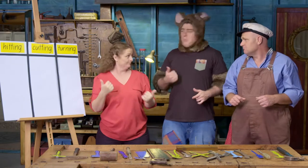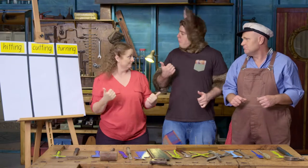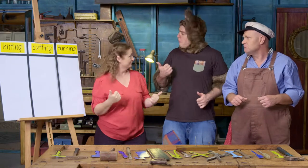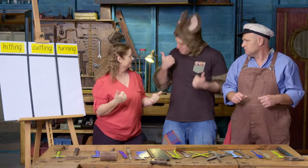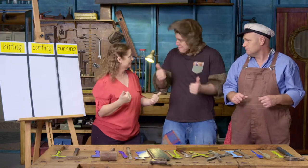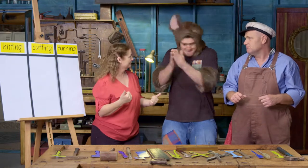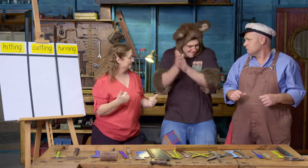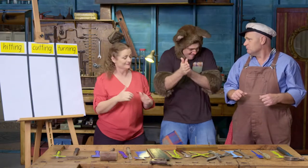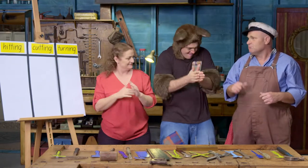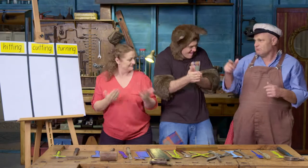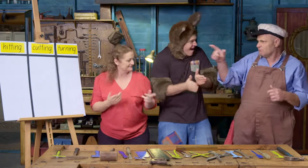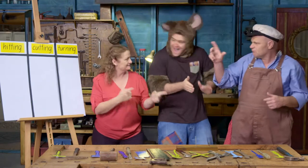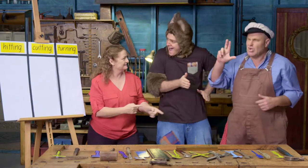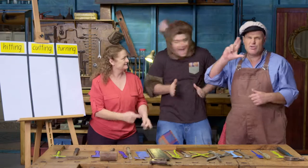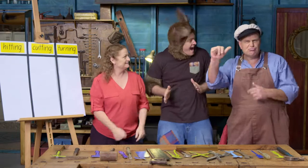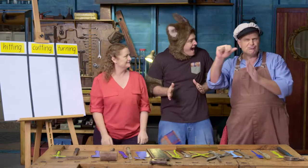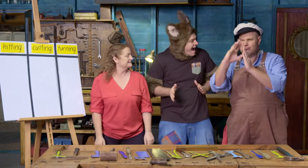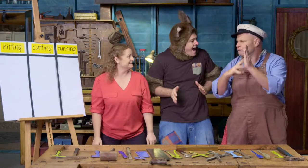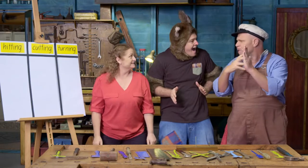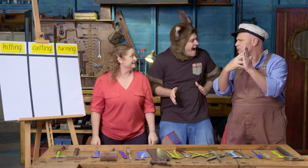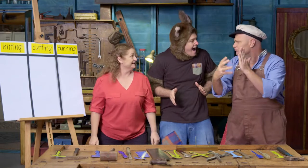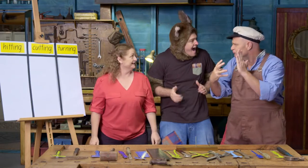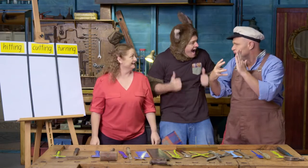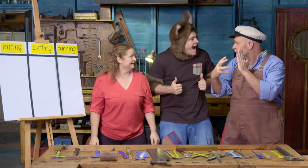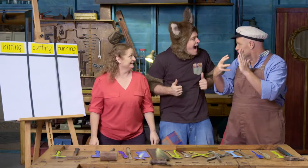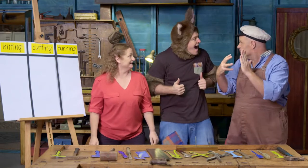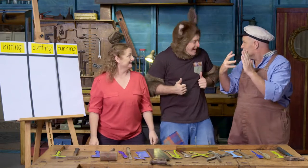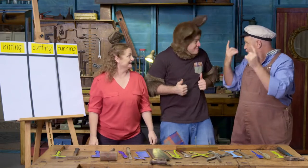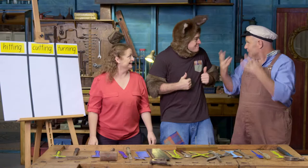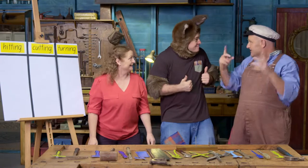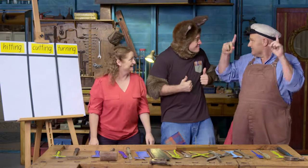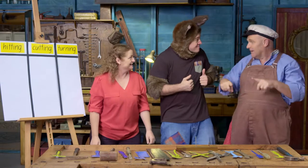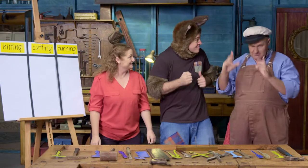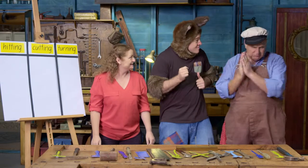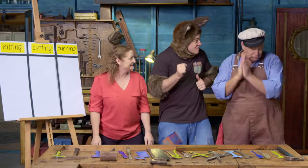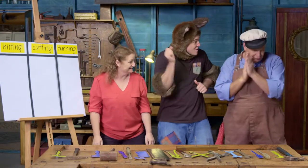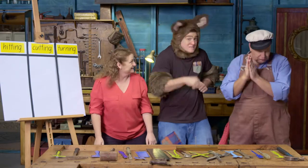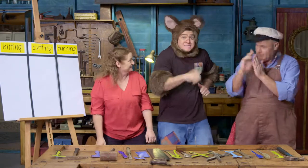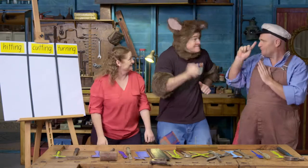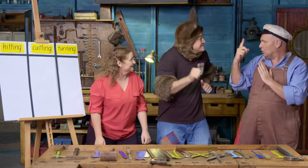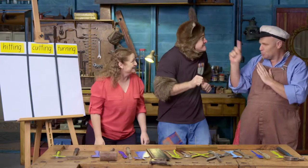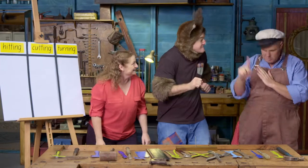Got it. Right! Let's go. That's a great chart, Sally. Are you ready now to start, Possum? Yep.